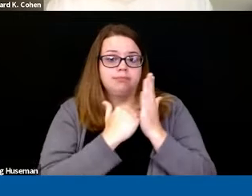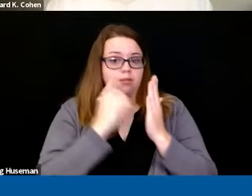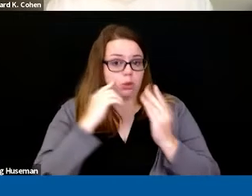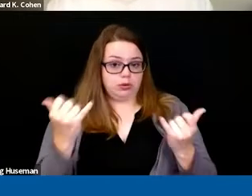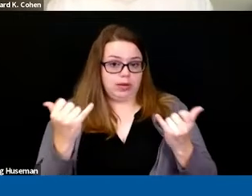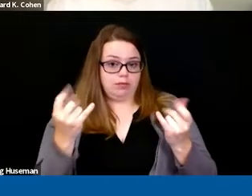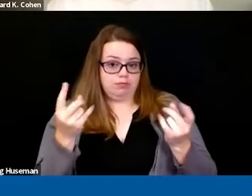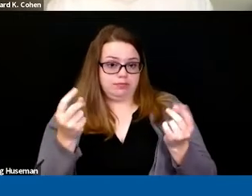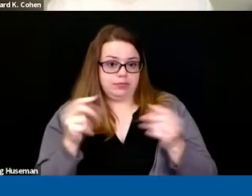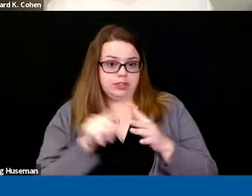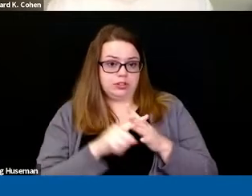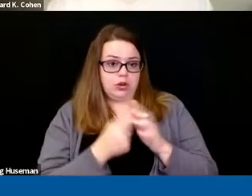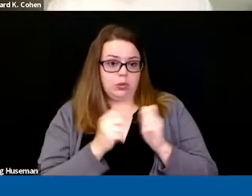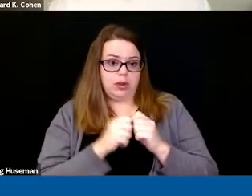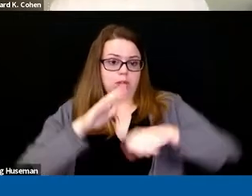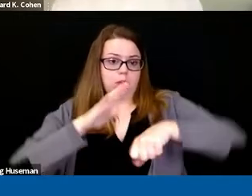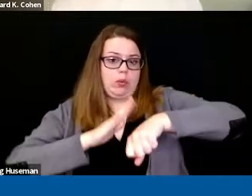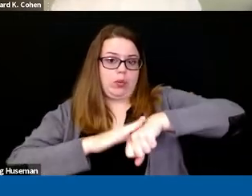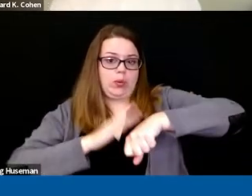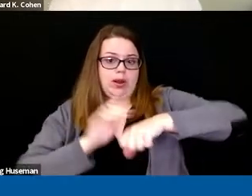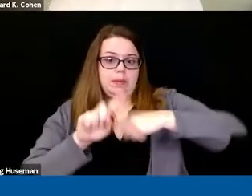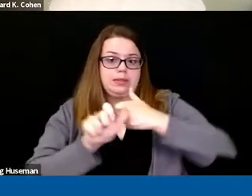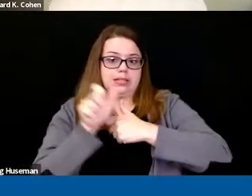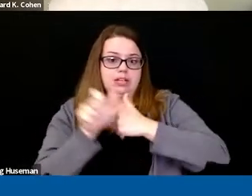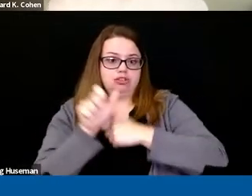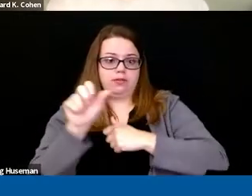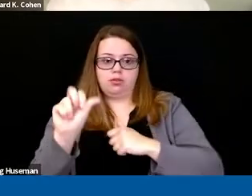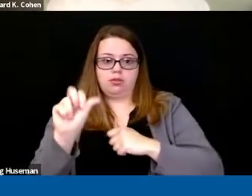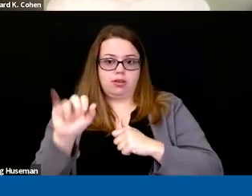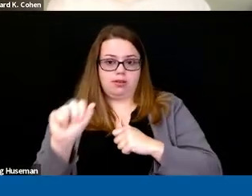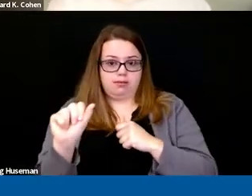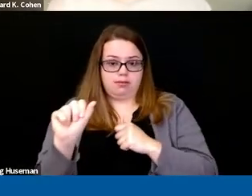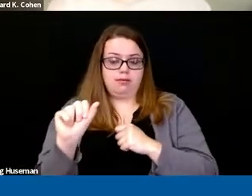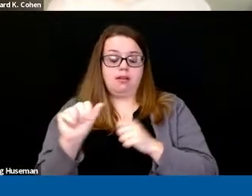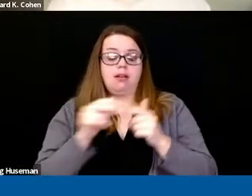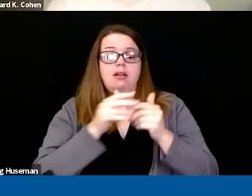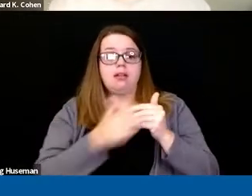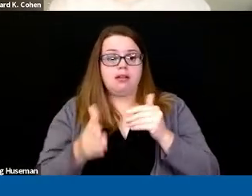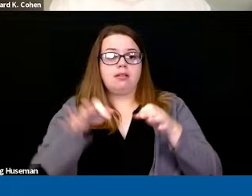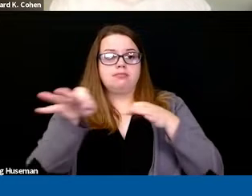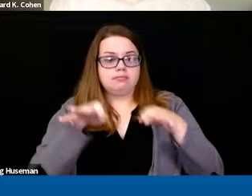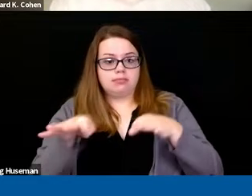I'll start off first with the warning about the dangers of ARIA. From there, I'll do an introduction of the official ARIA Standard,